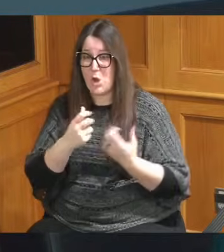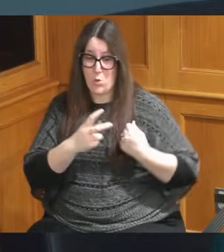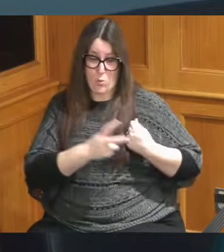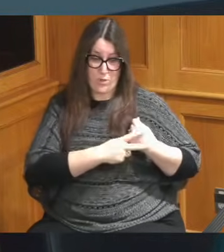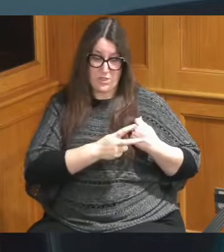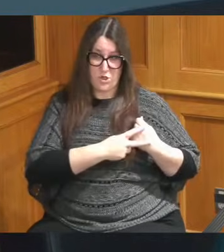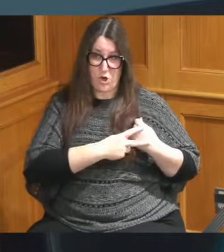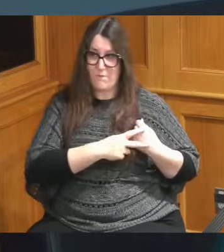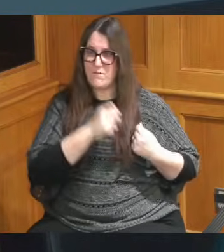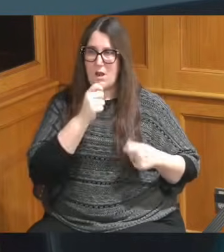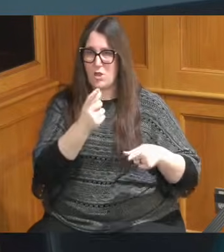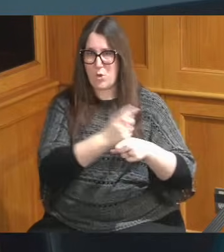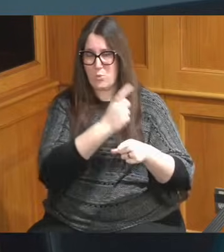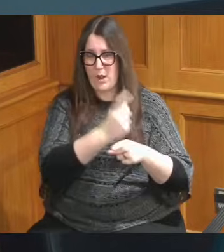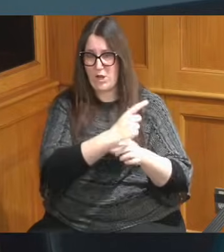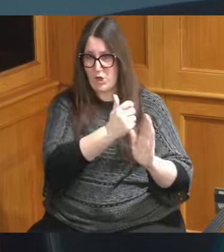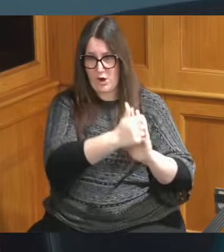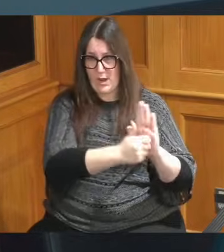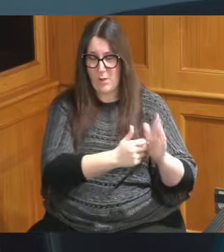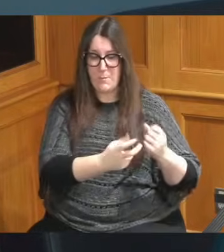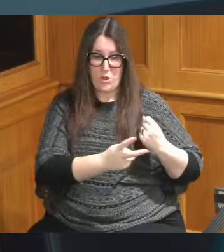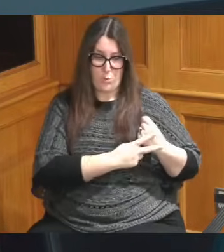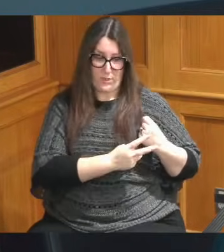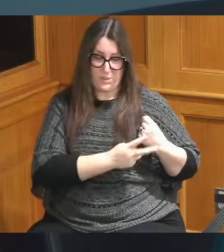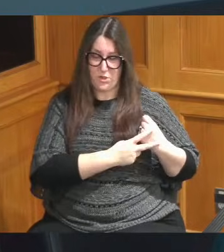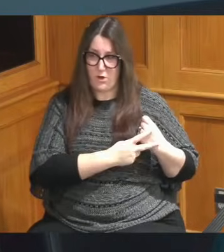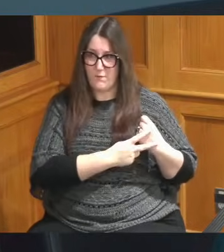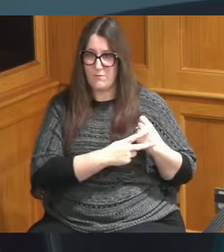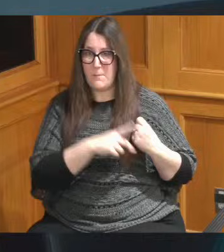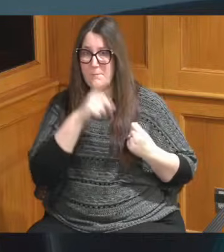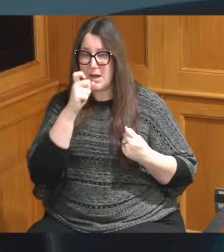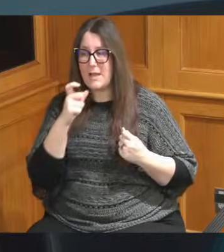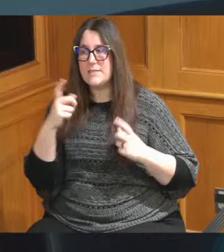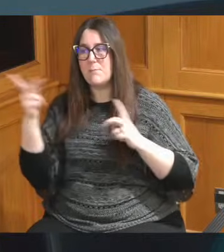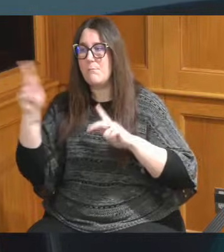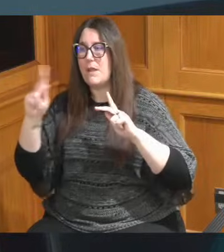regular budget, the reserve. Because I'm getting questions from a whole bunch of people, man,